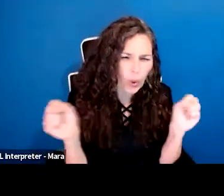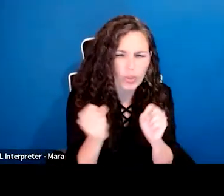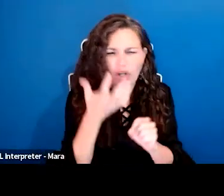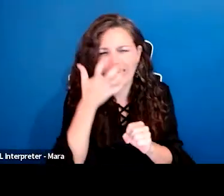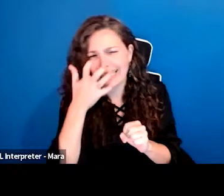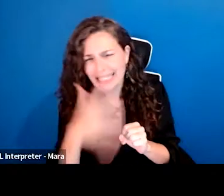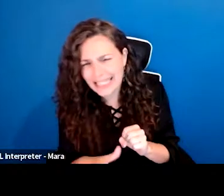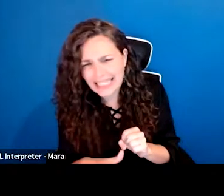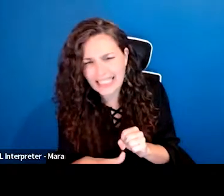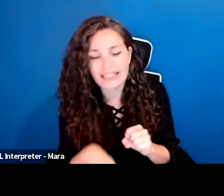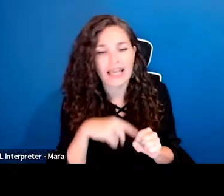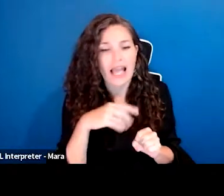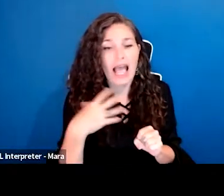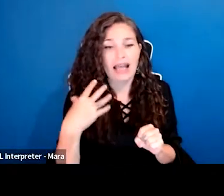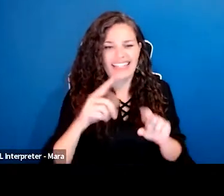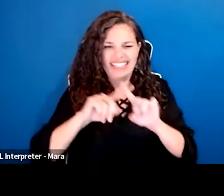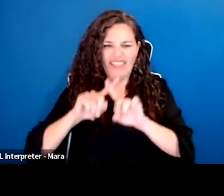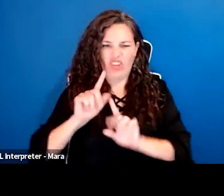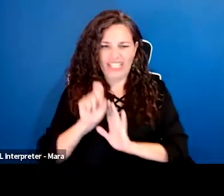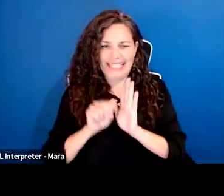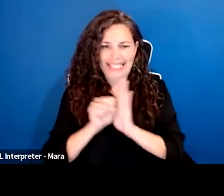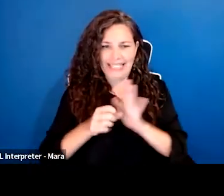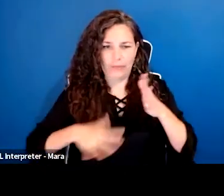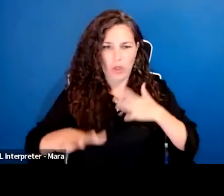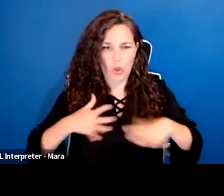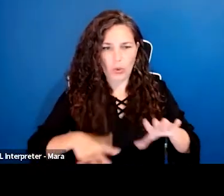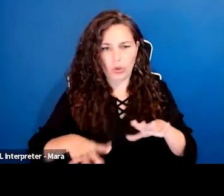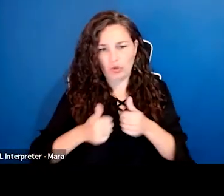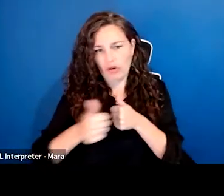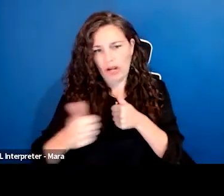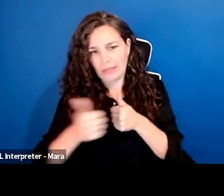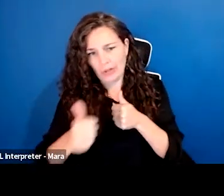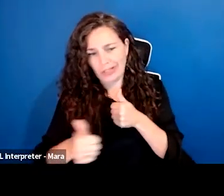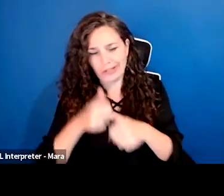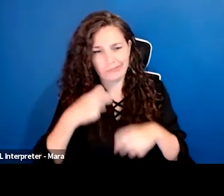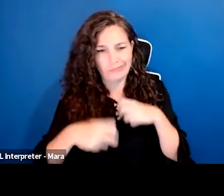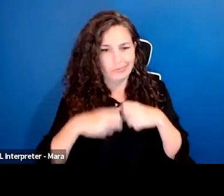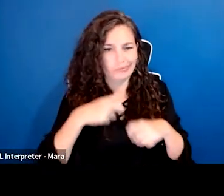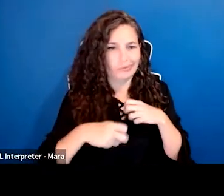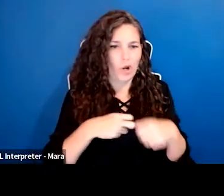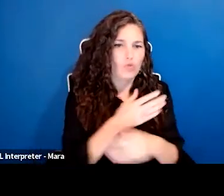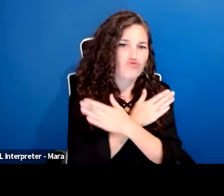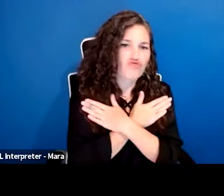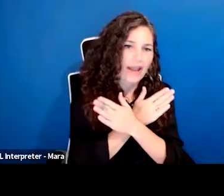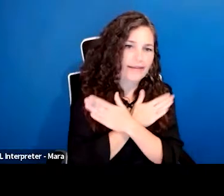out of season, wardrobe, transportation issues rest period violations, upgrades